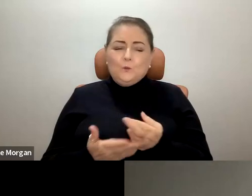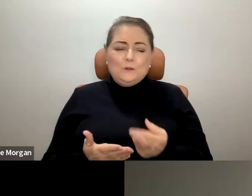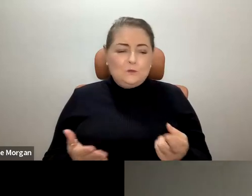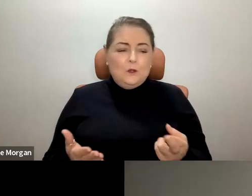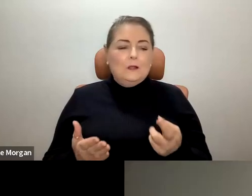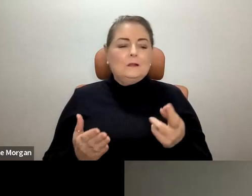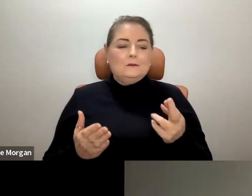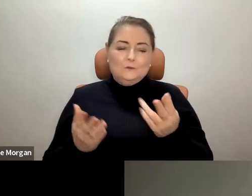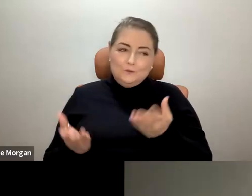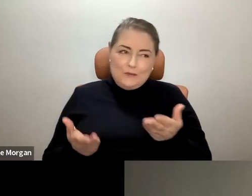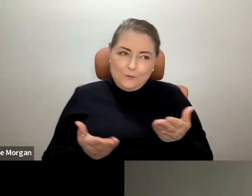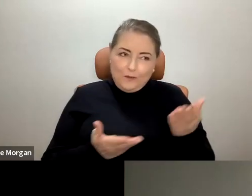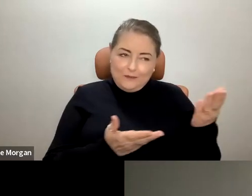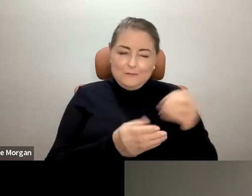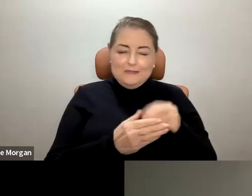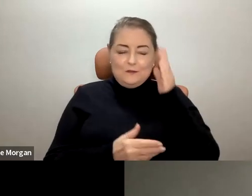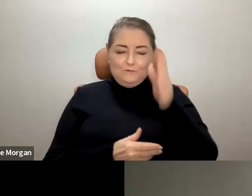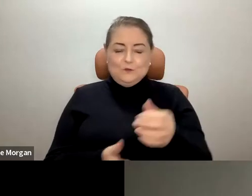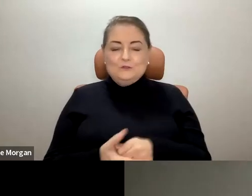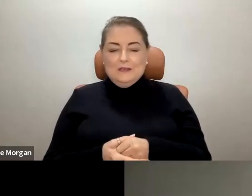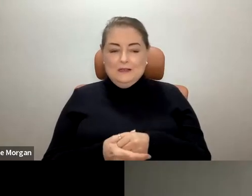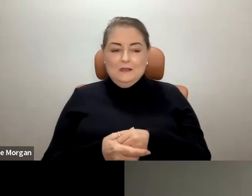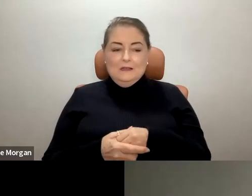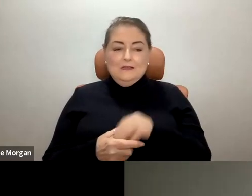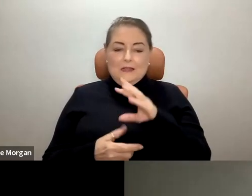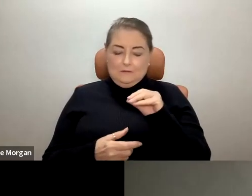take with them into the future, and how it has this ripple